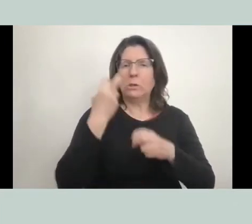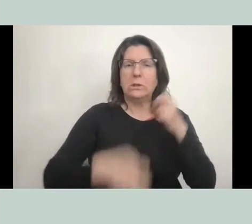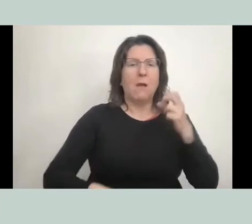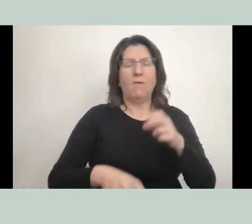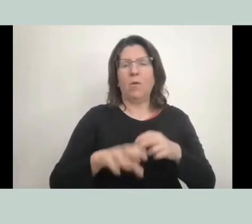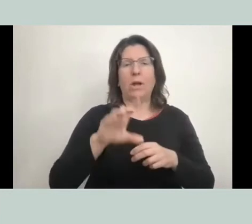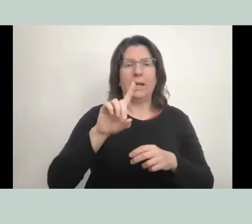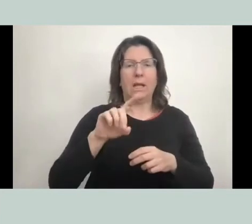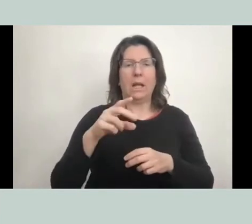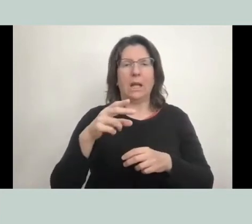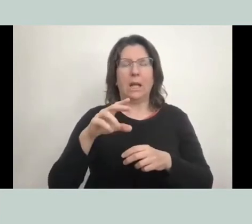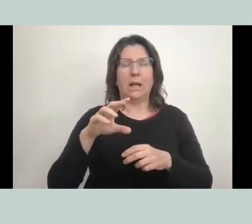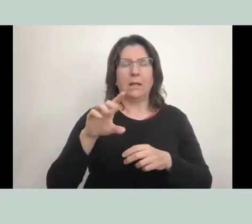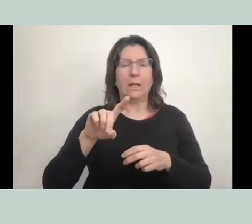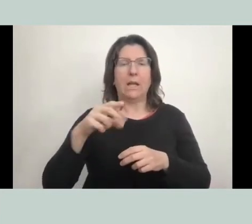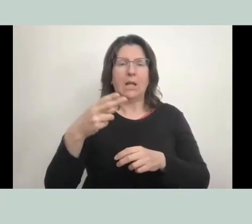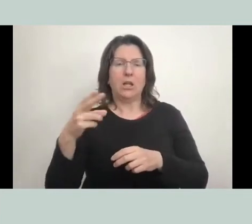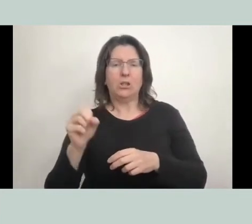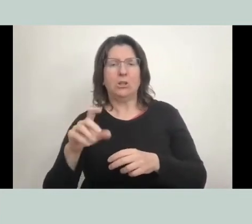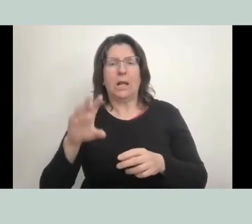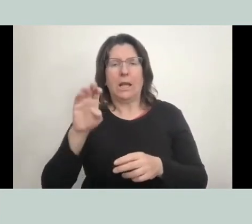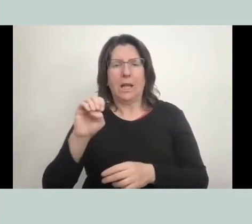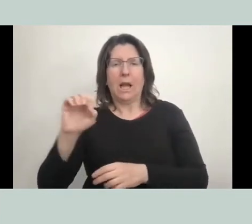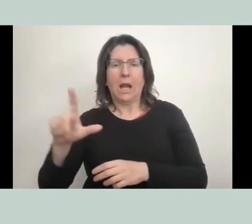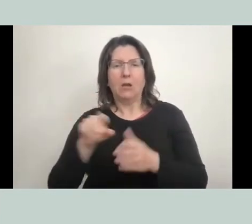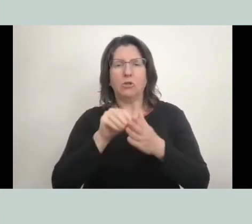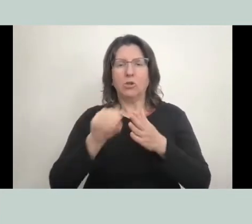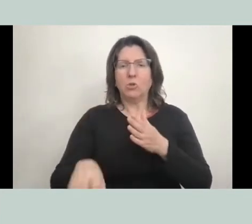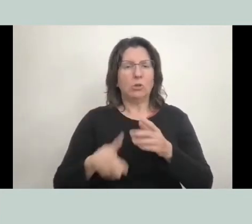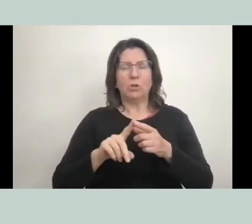Depending on the EAL deaf or hard of hearing students' level,